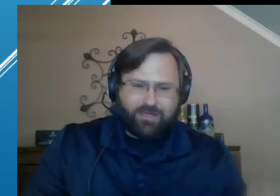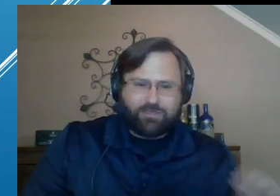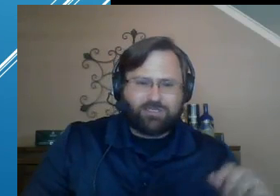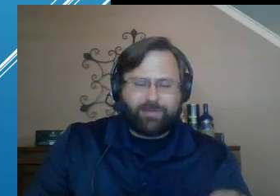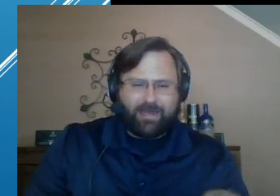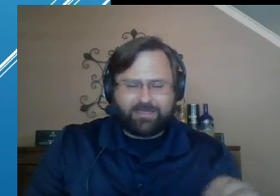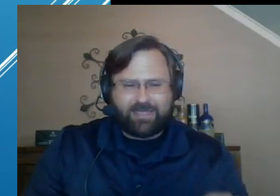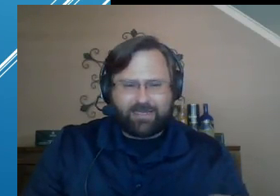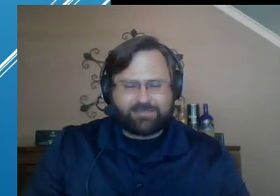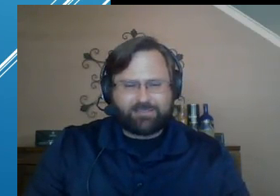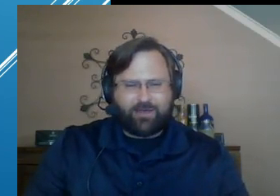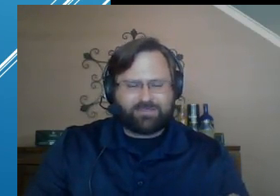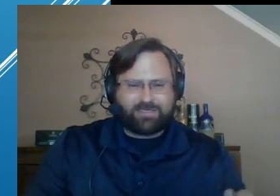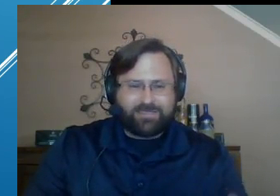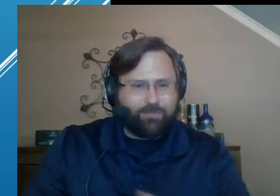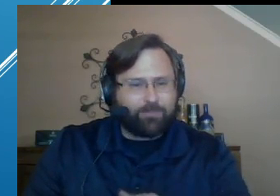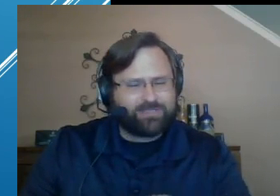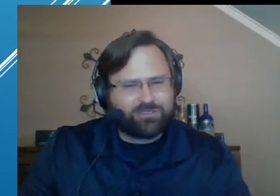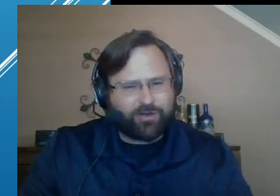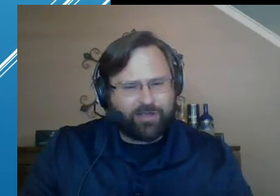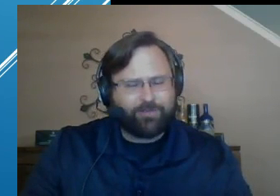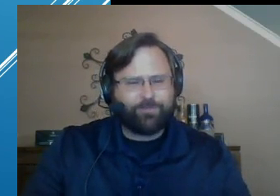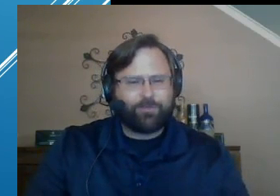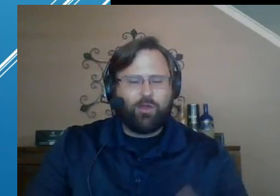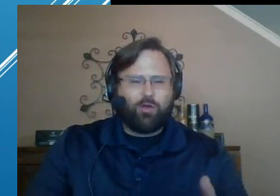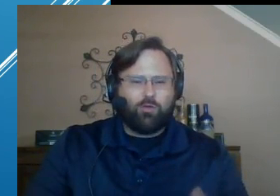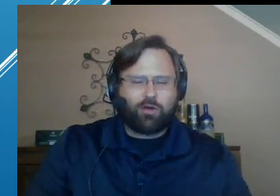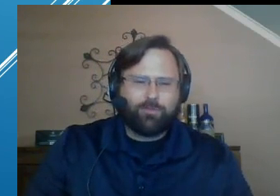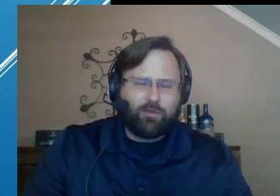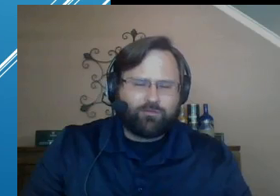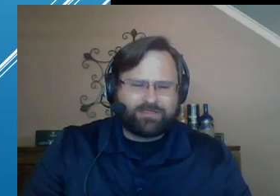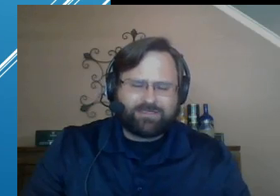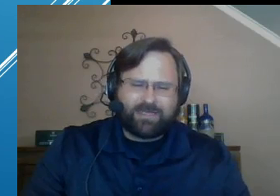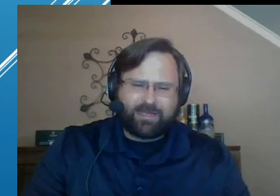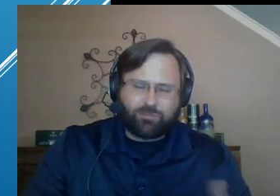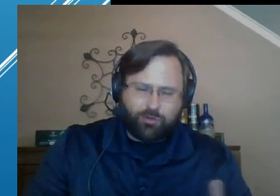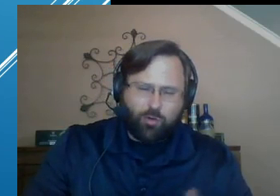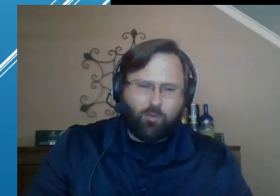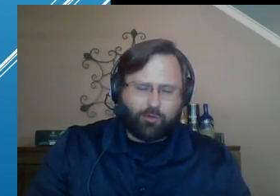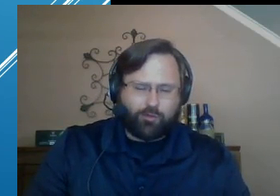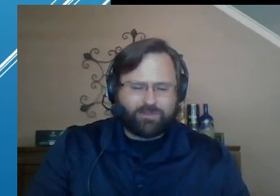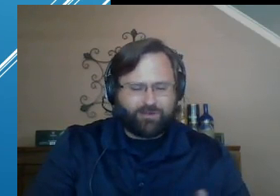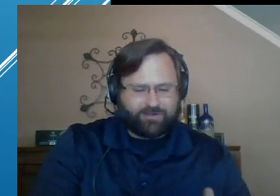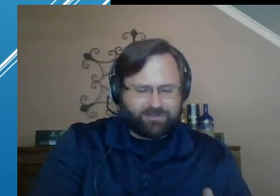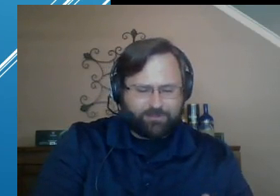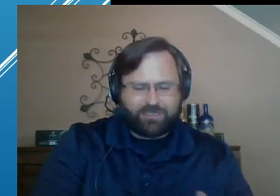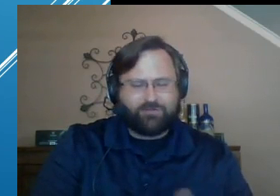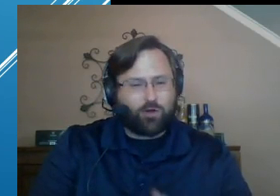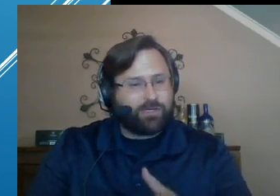to the beginning of the sentence you have to say did Bob see the tree or for instance in English with the normal word order is you have a subject a verb and a